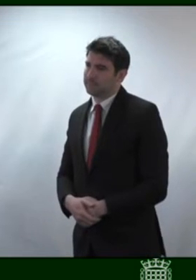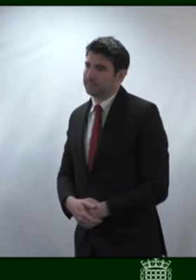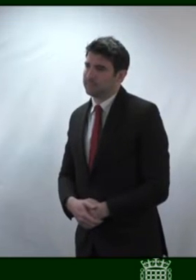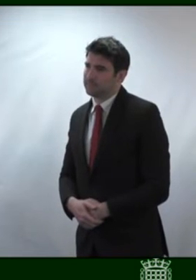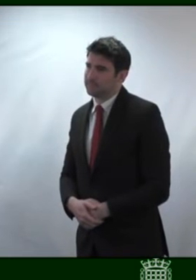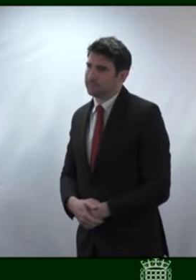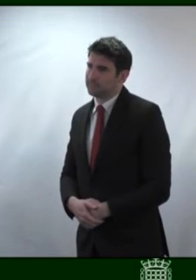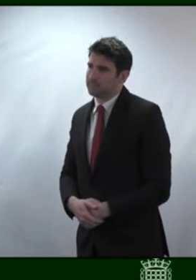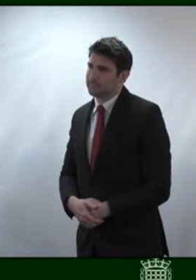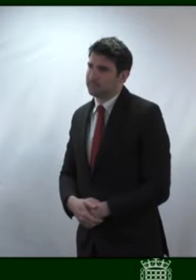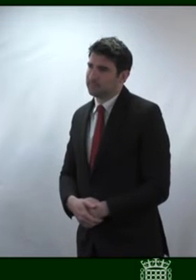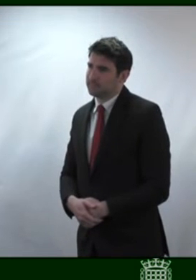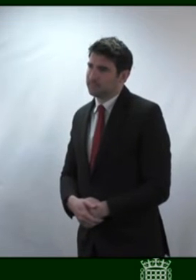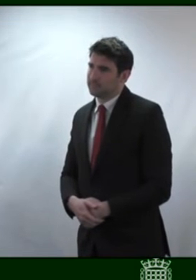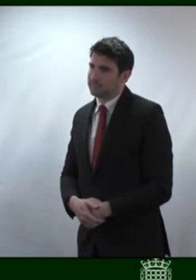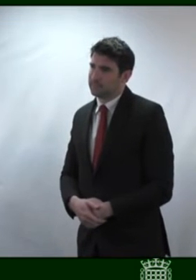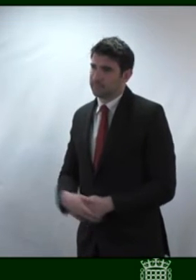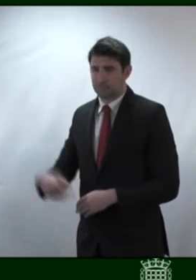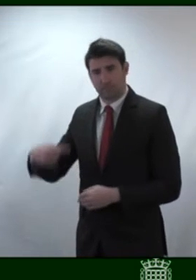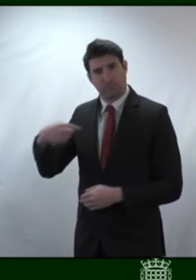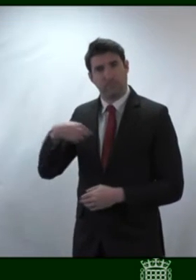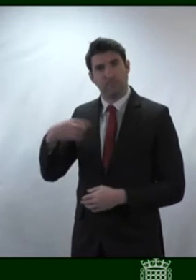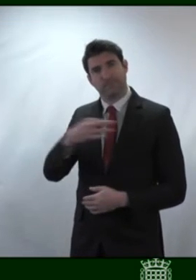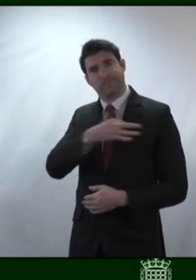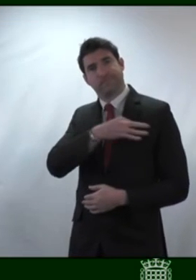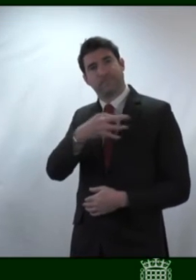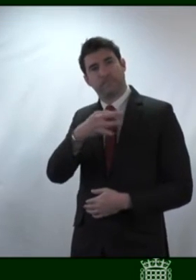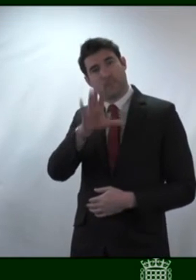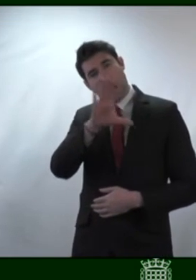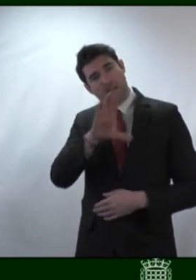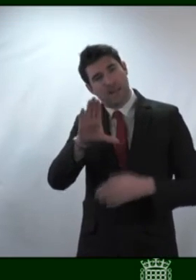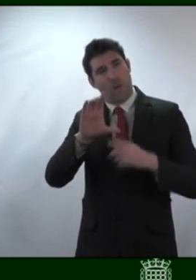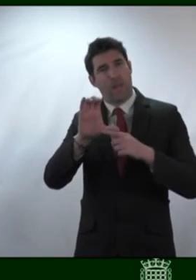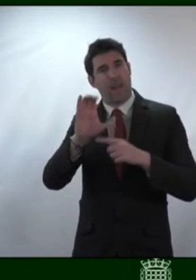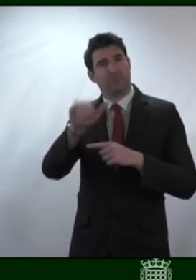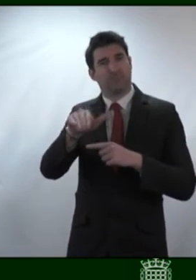have been working miracles to continue providing education throughout the pandemic.